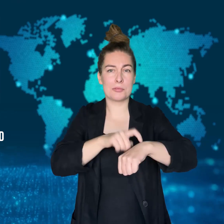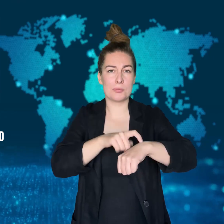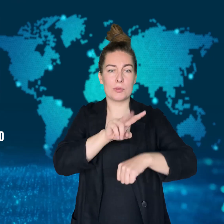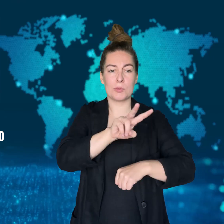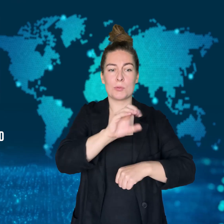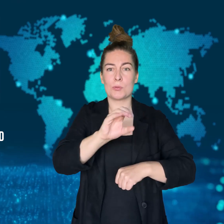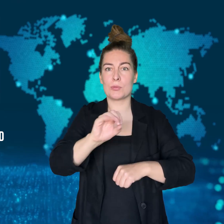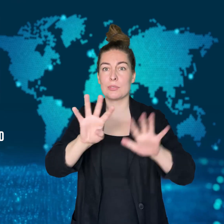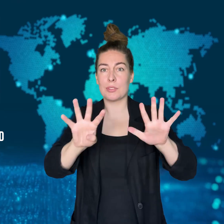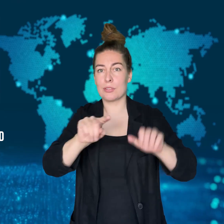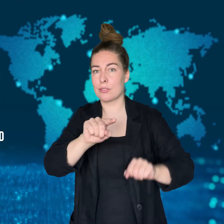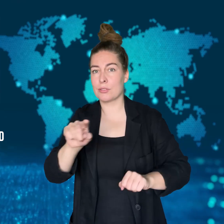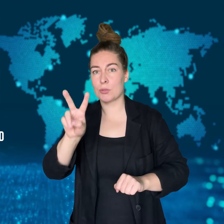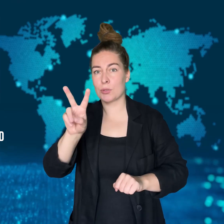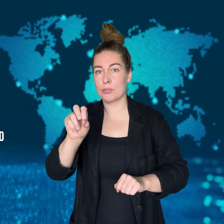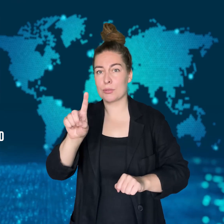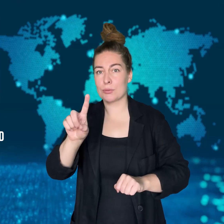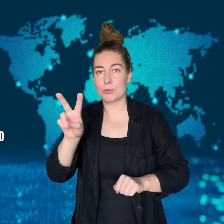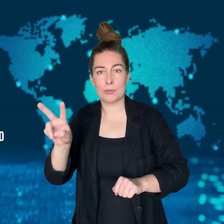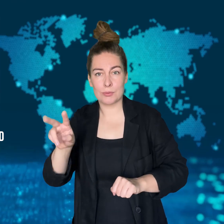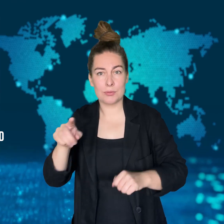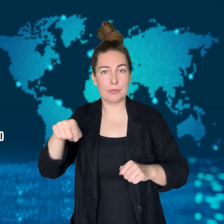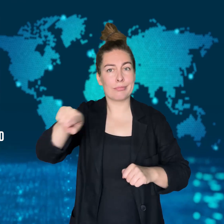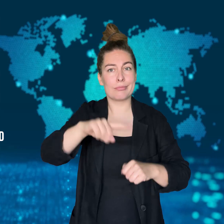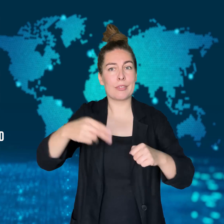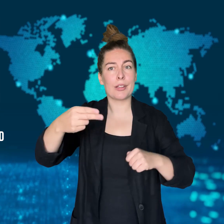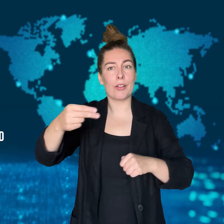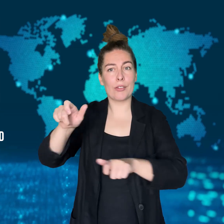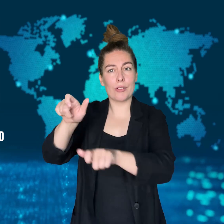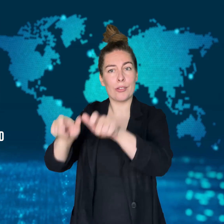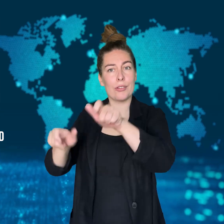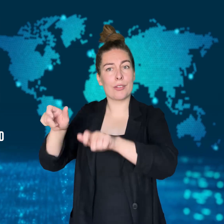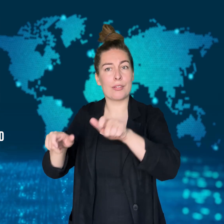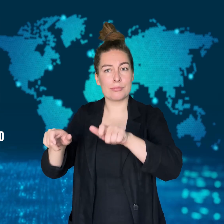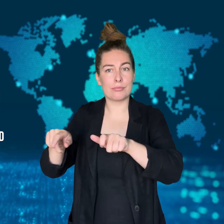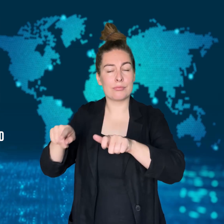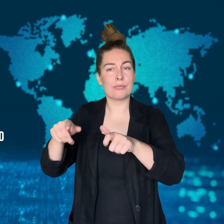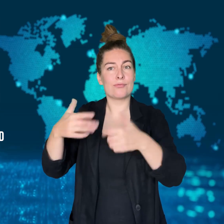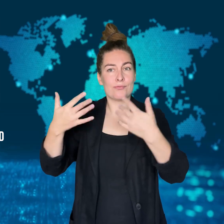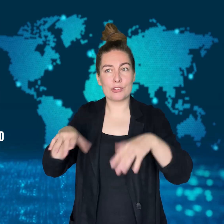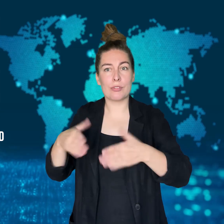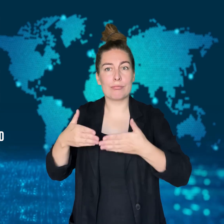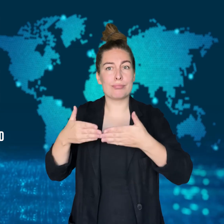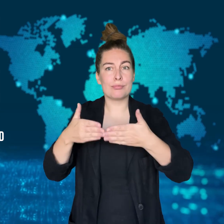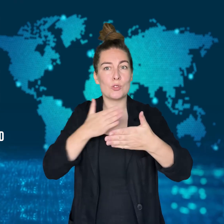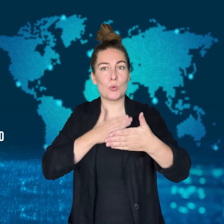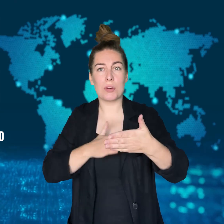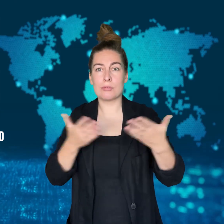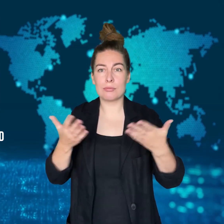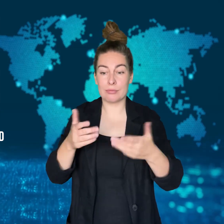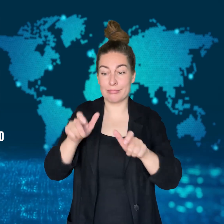and in Darwin, Indonesia, between 2009 and 2012.